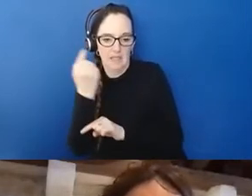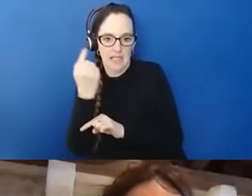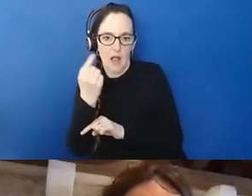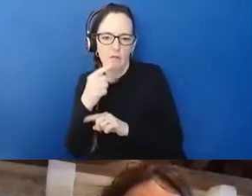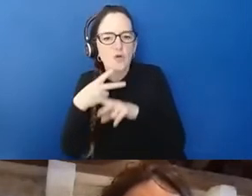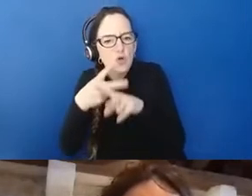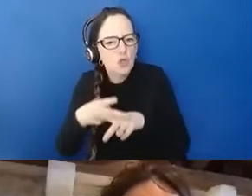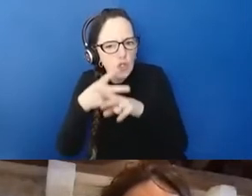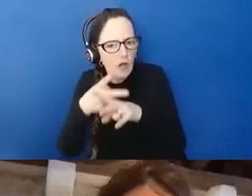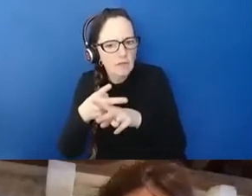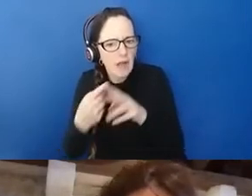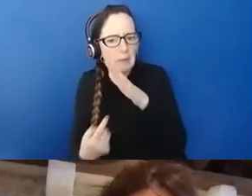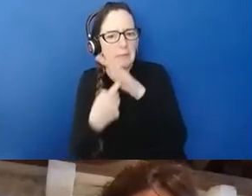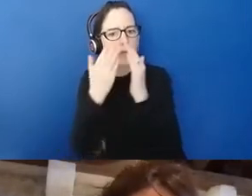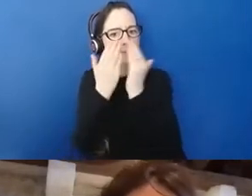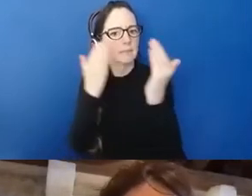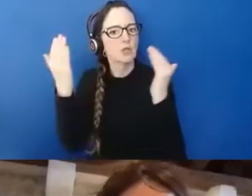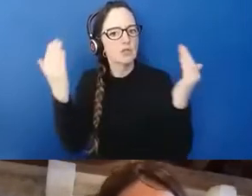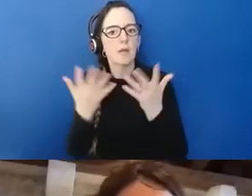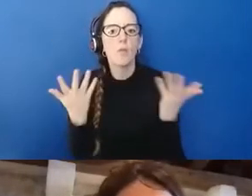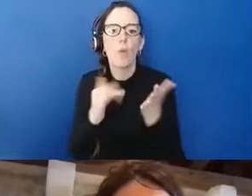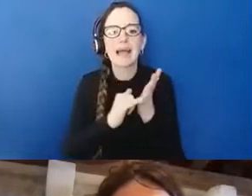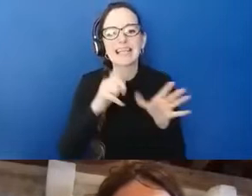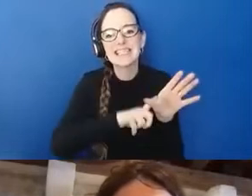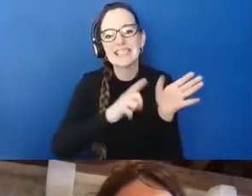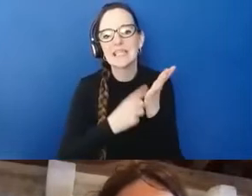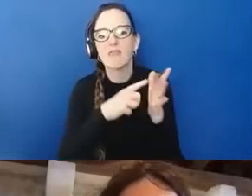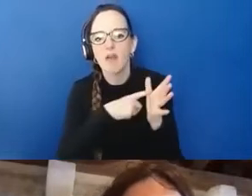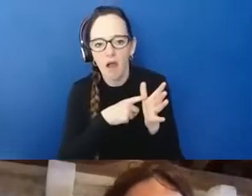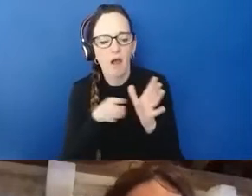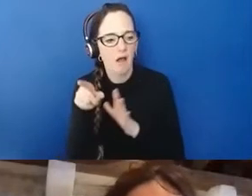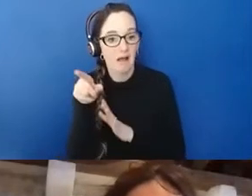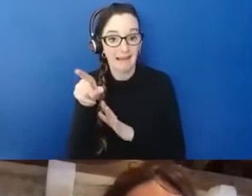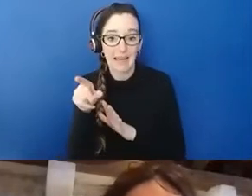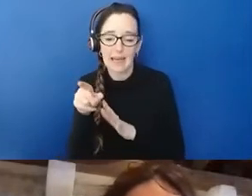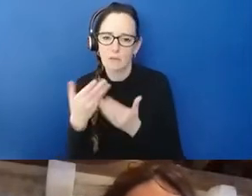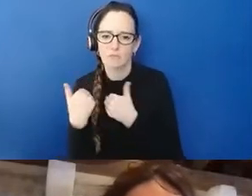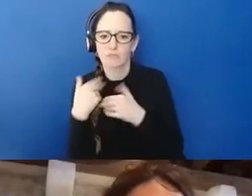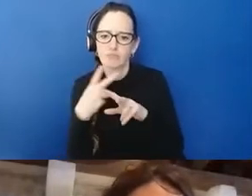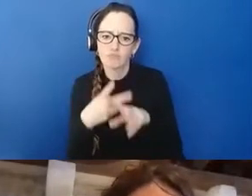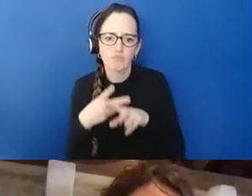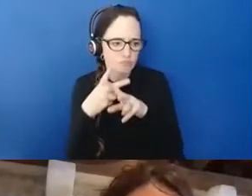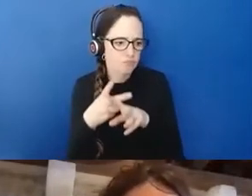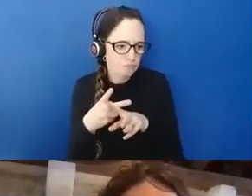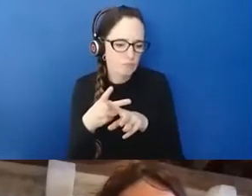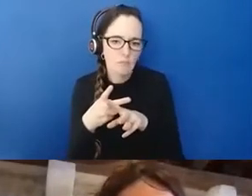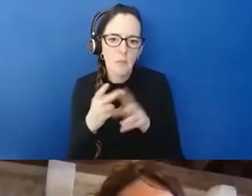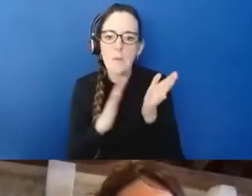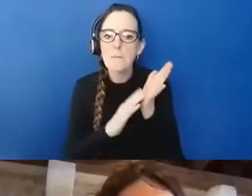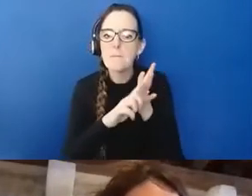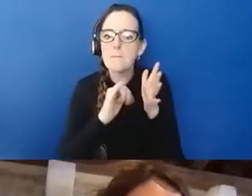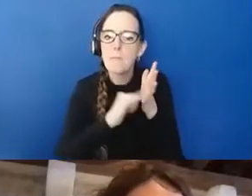in Syria. And he preserves the mosaics, so this piece